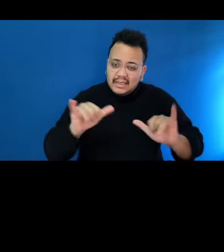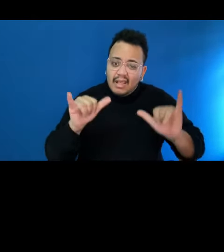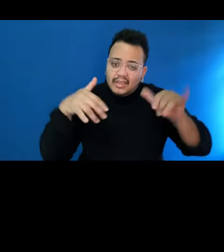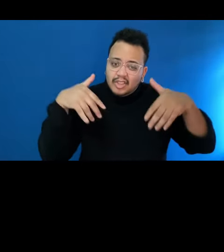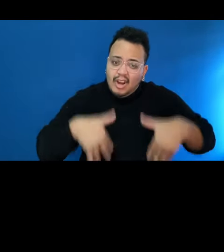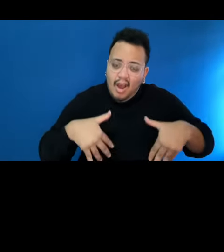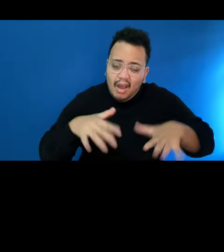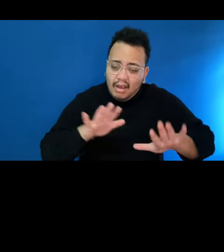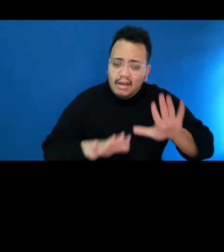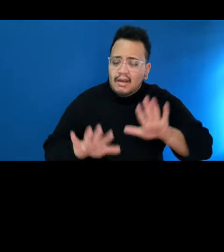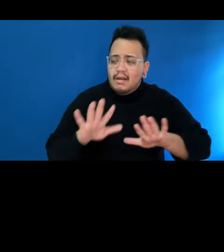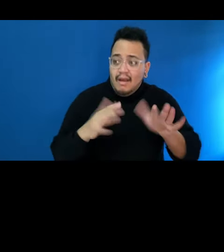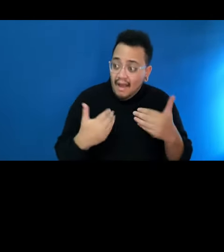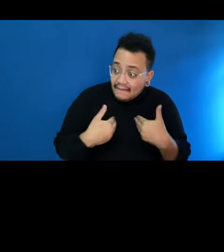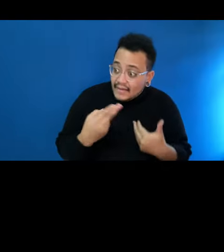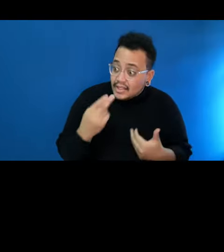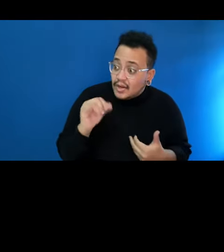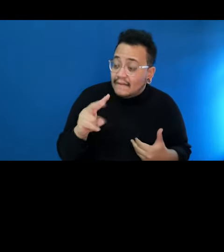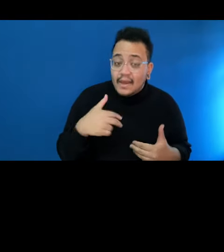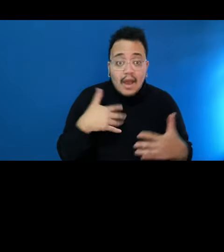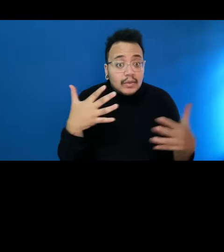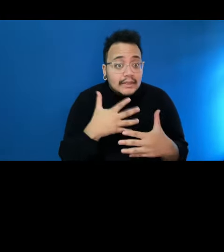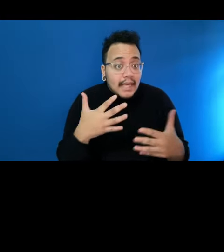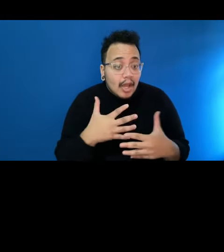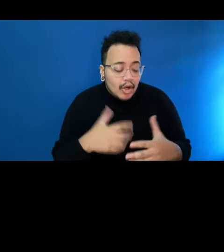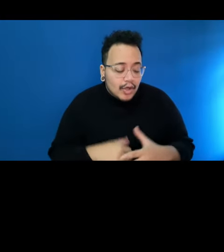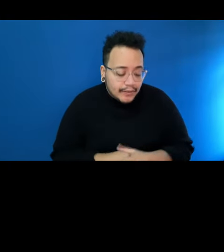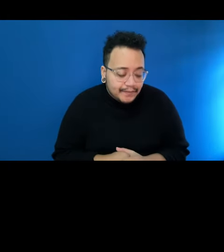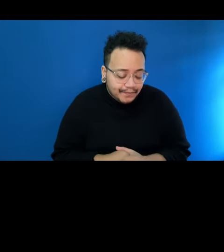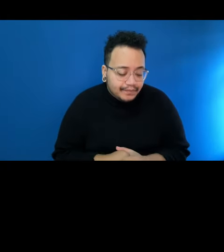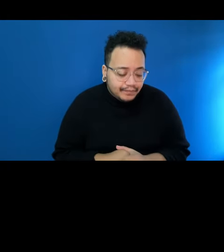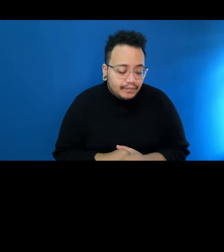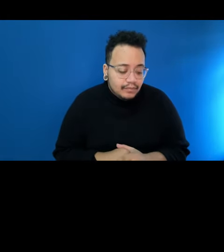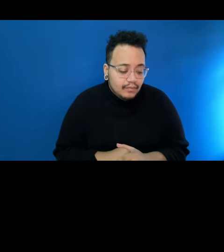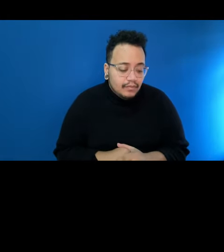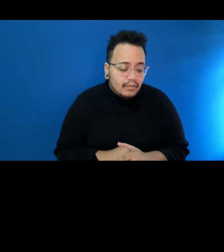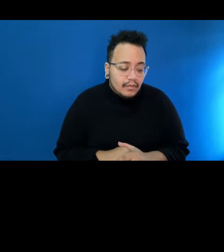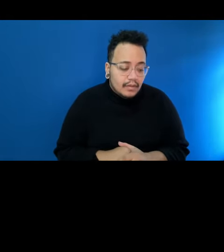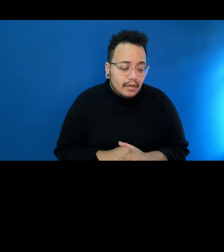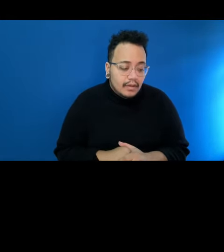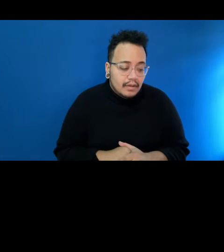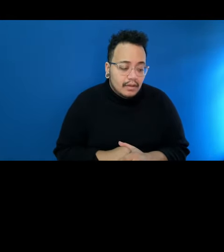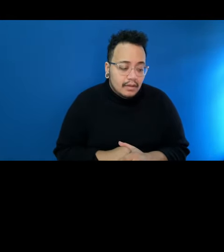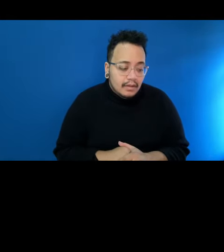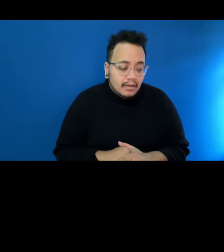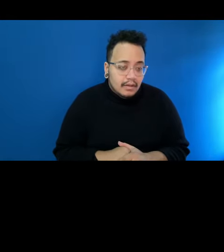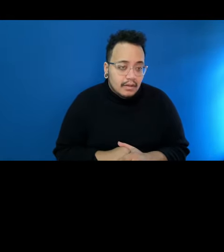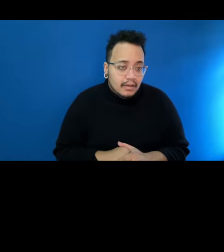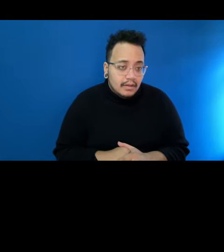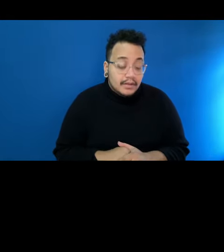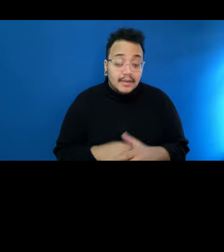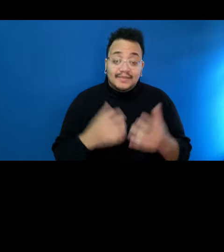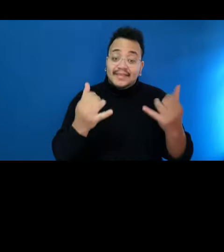I was scared. Getting into care has been a really wild experience